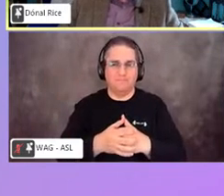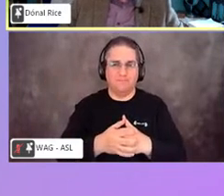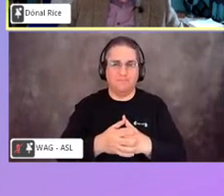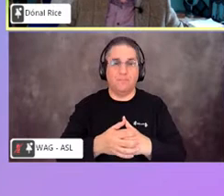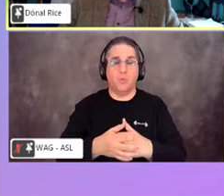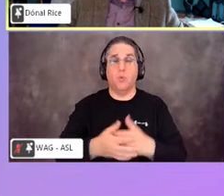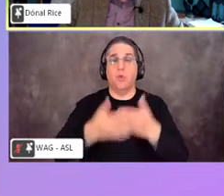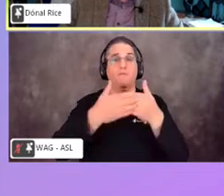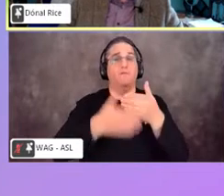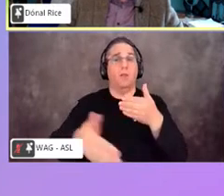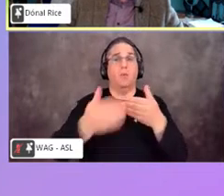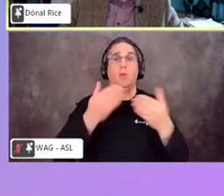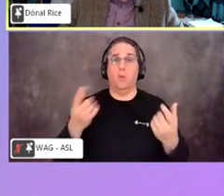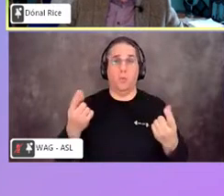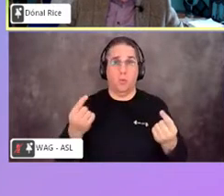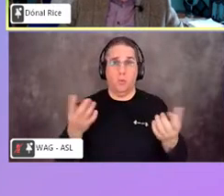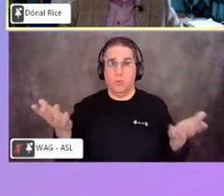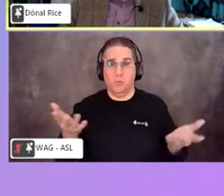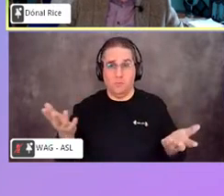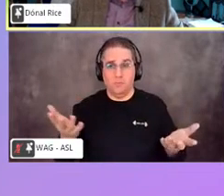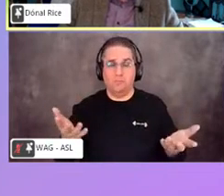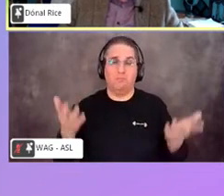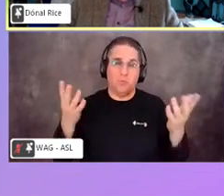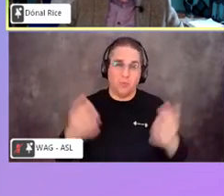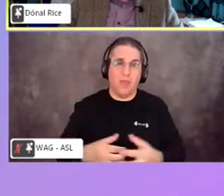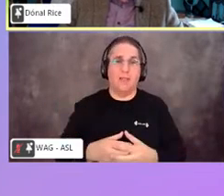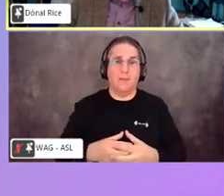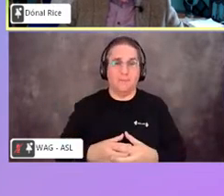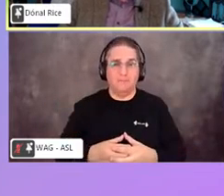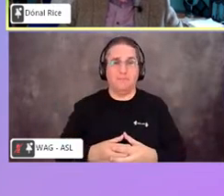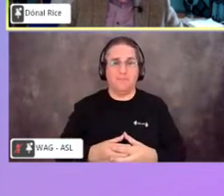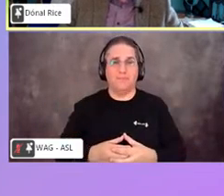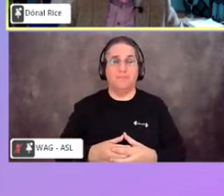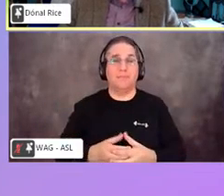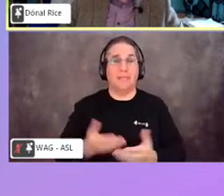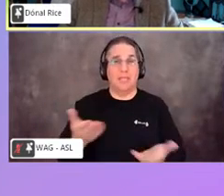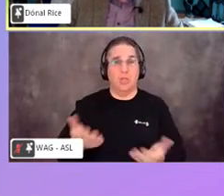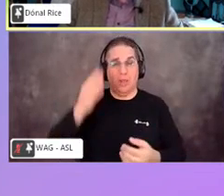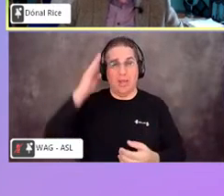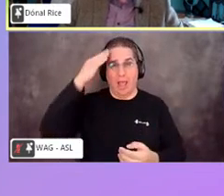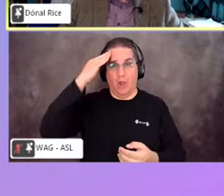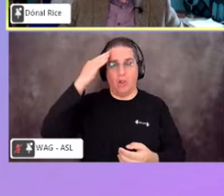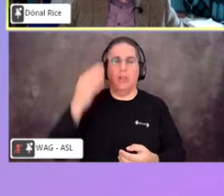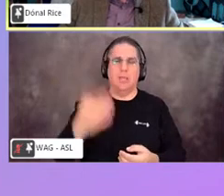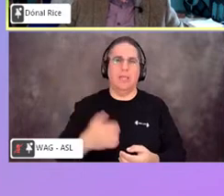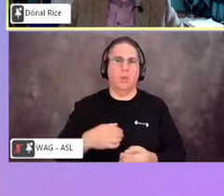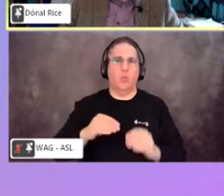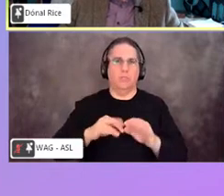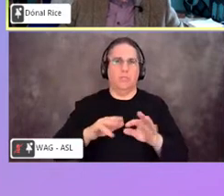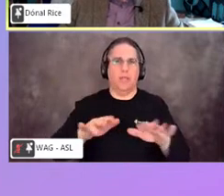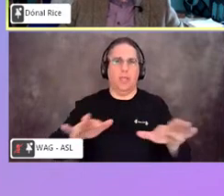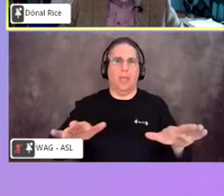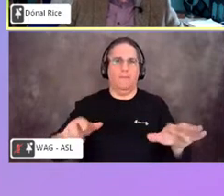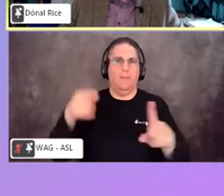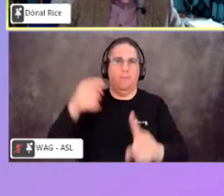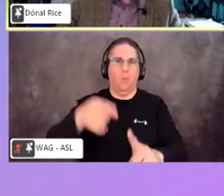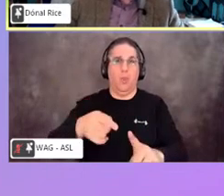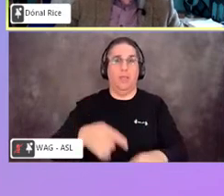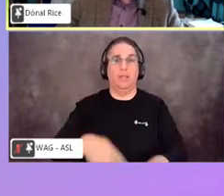for the EU accessibility directive and the requirements.